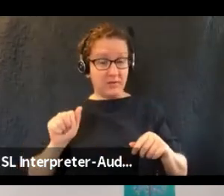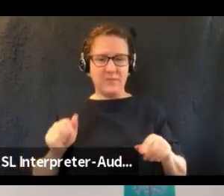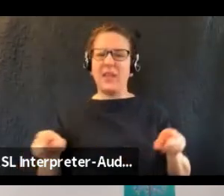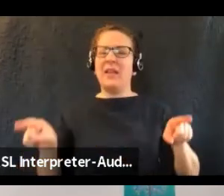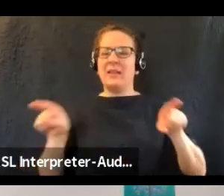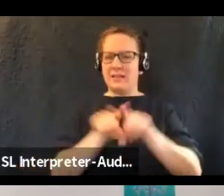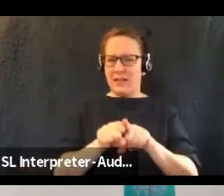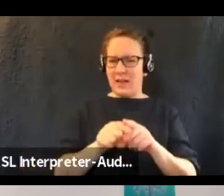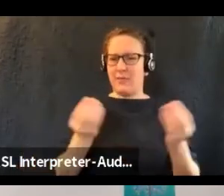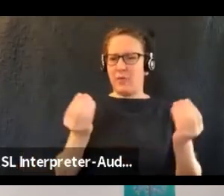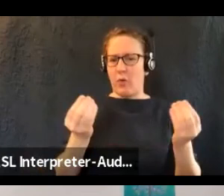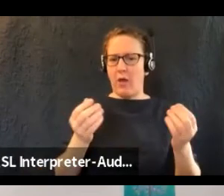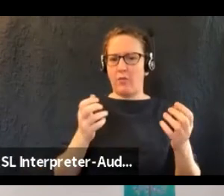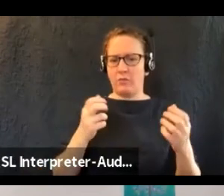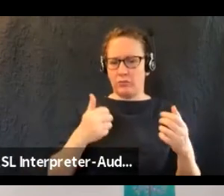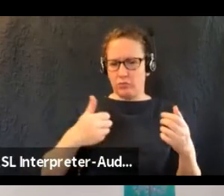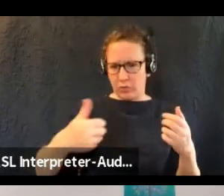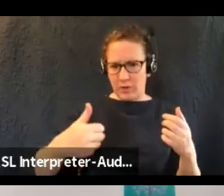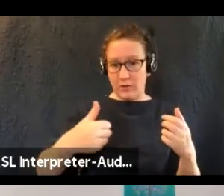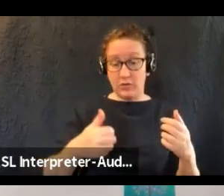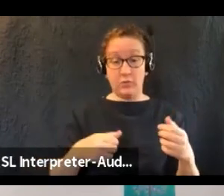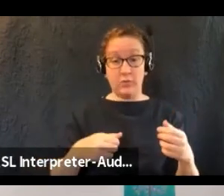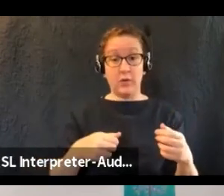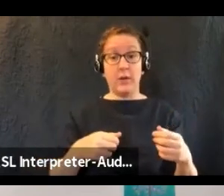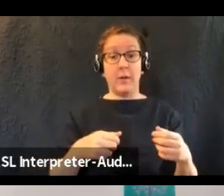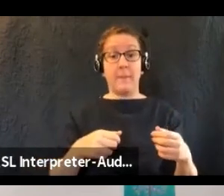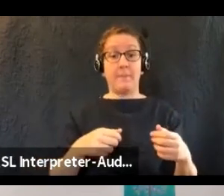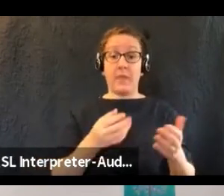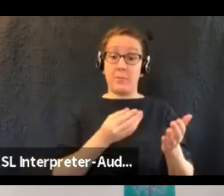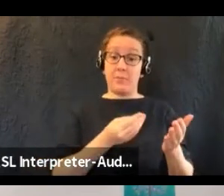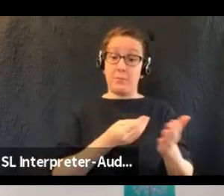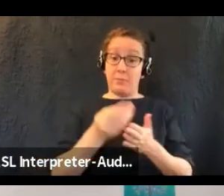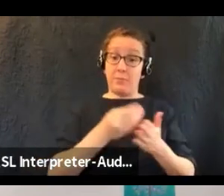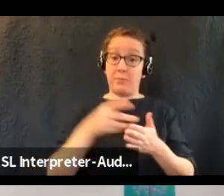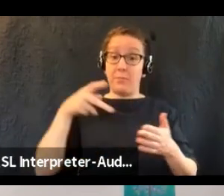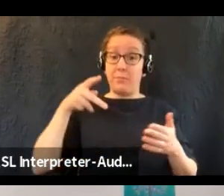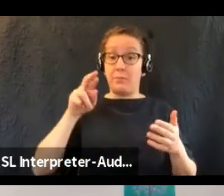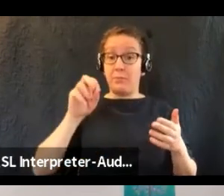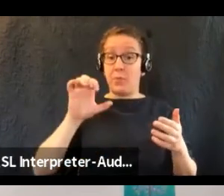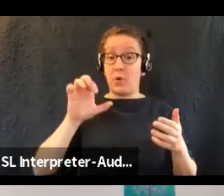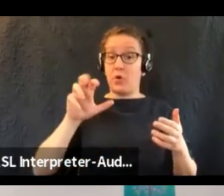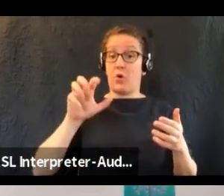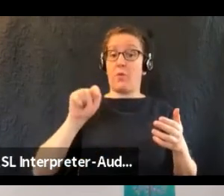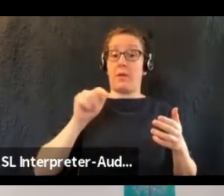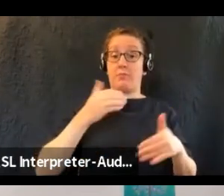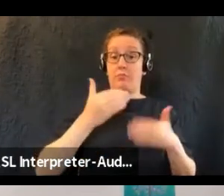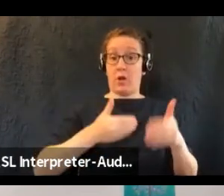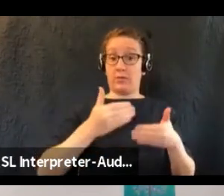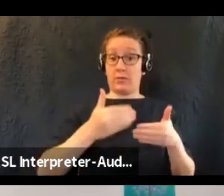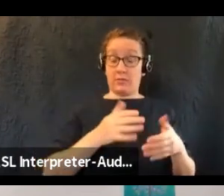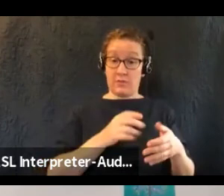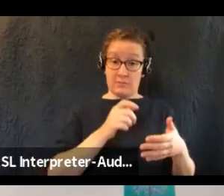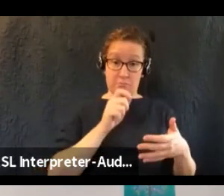When you are completing the procurement process within your organization, you want to make